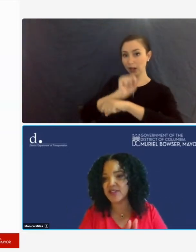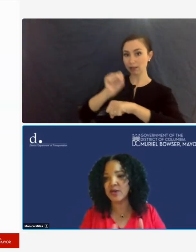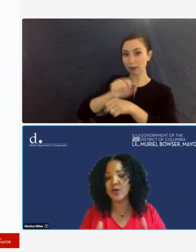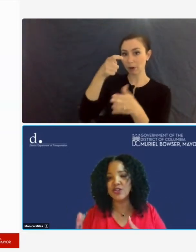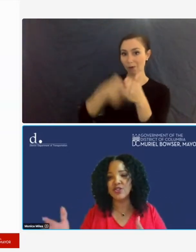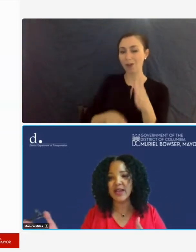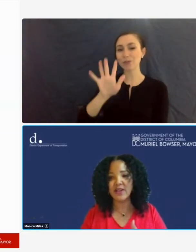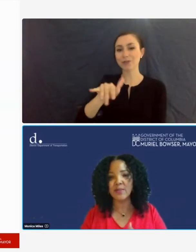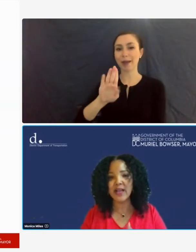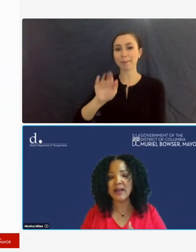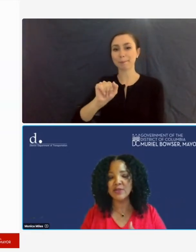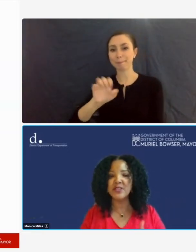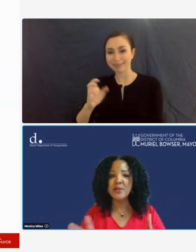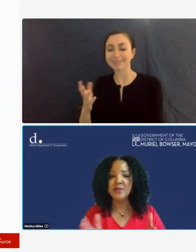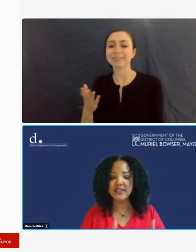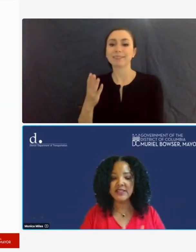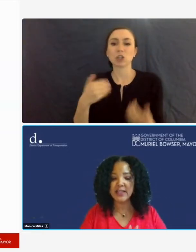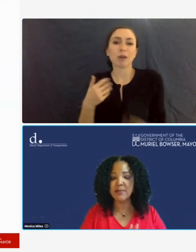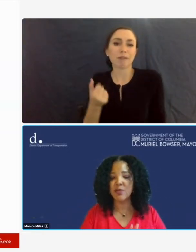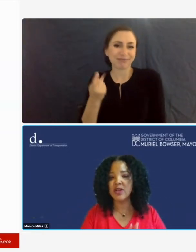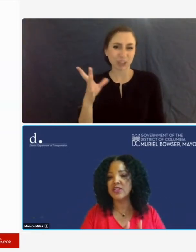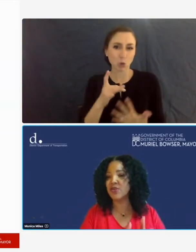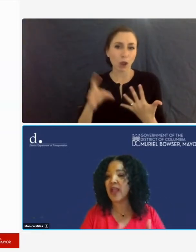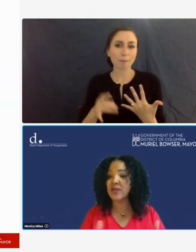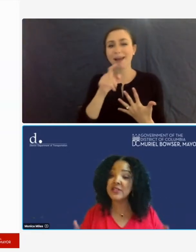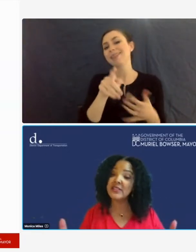of course you do have a couple of options but this is the common one so throughout this entire